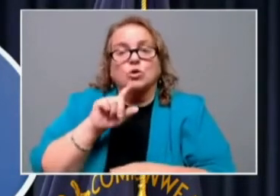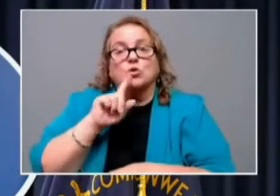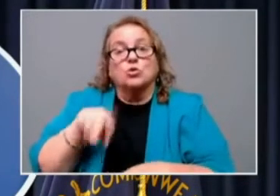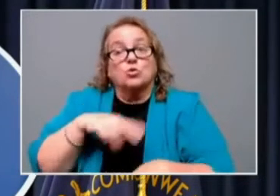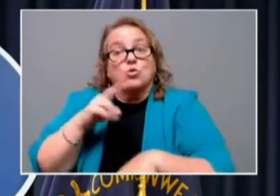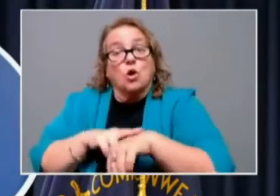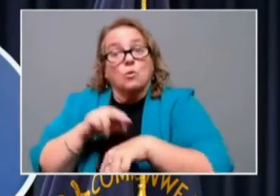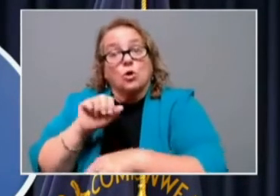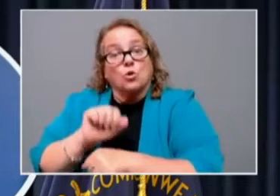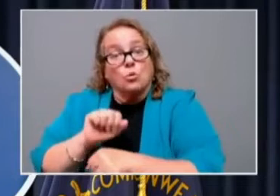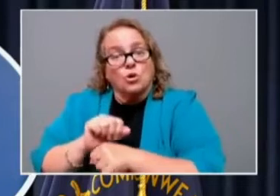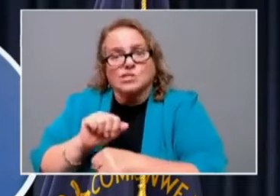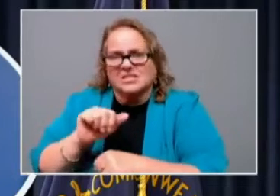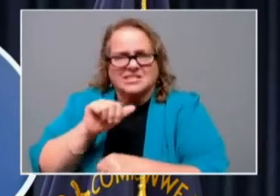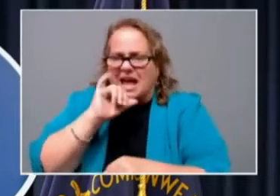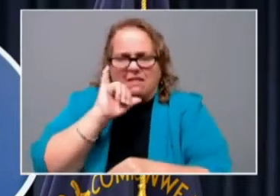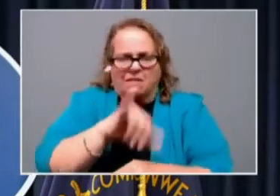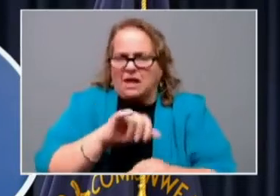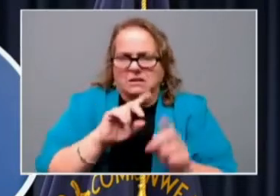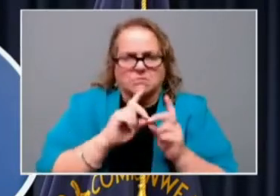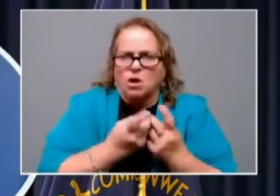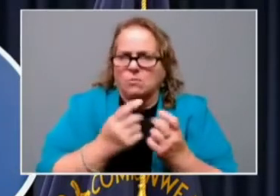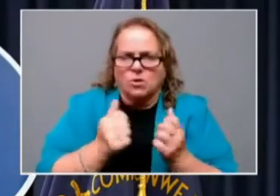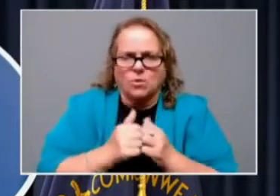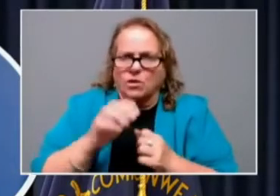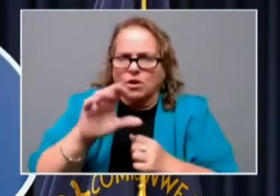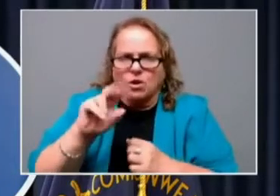wouldn't be doing anything like this but was transferred when her unit